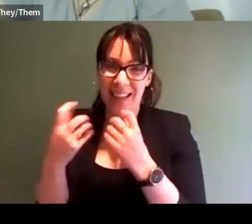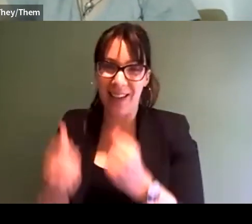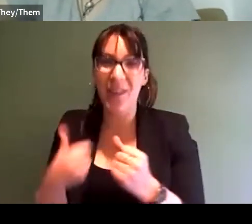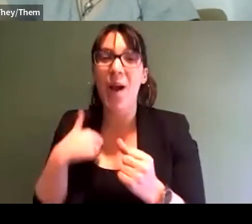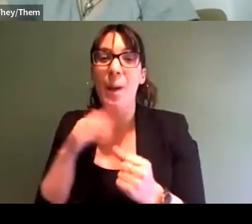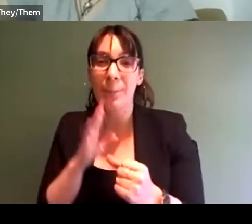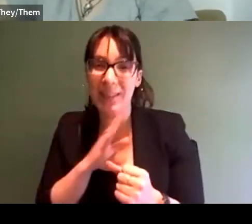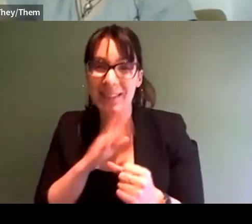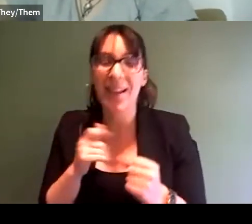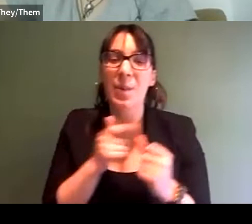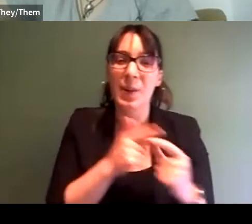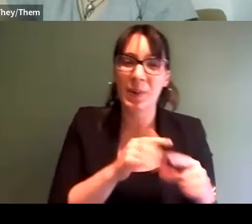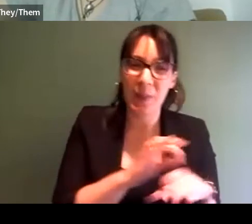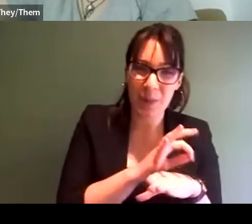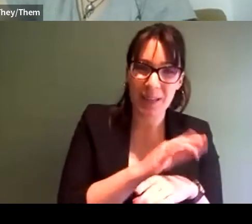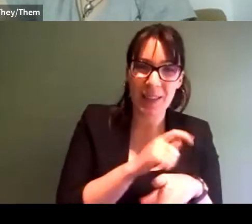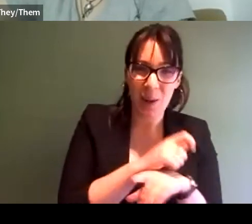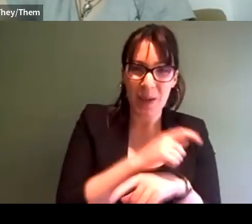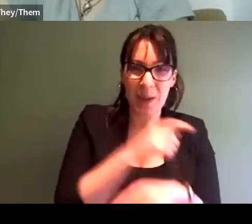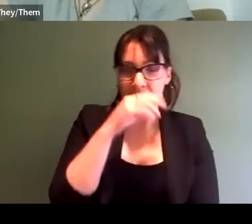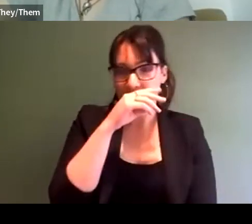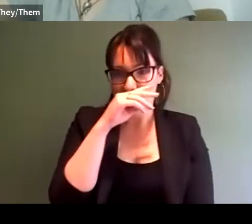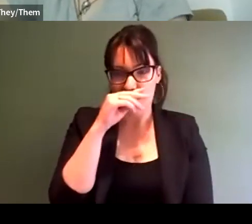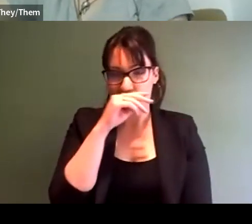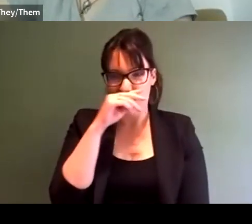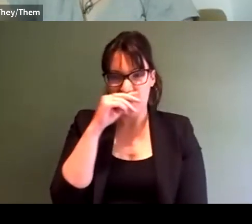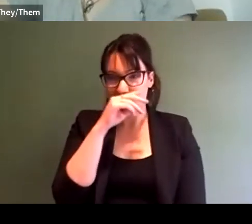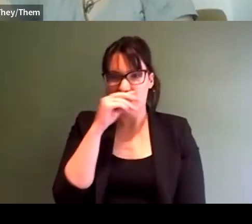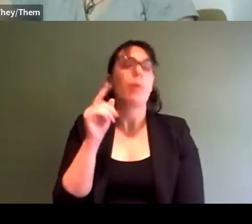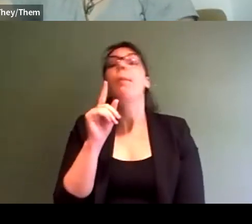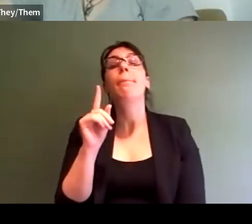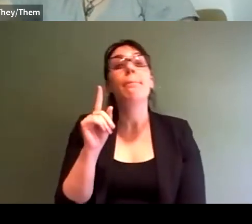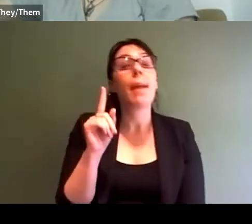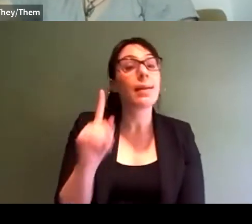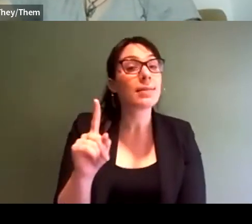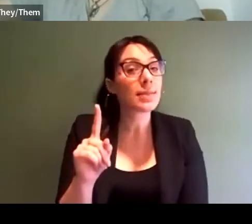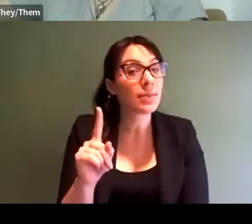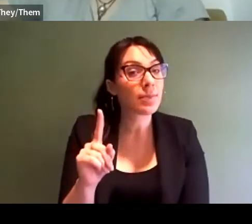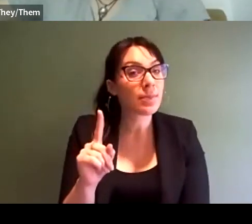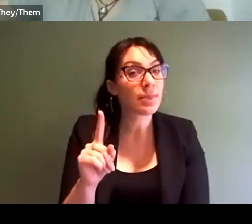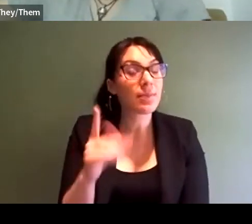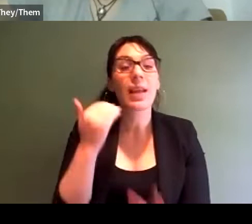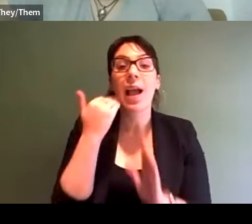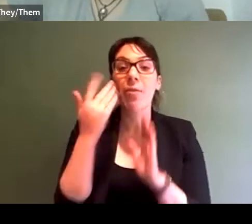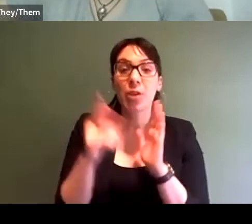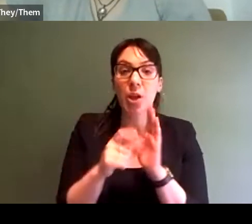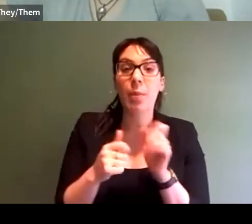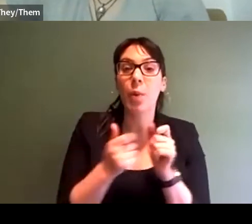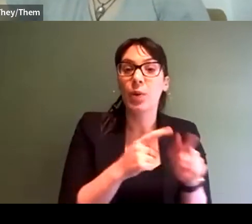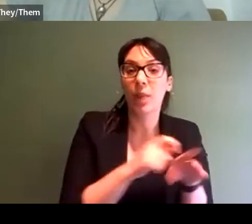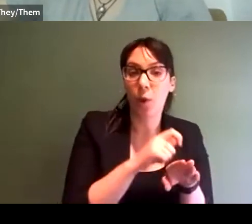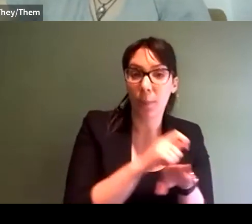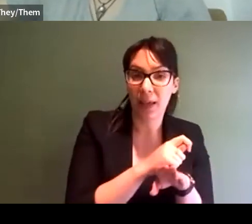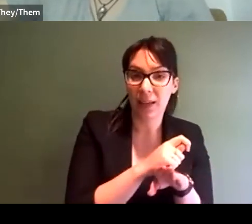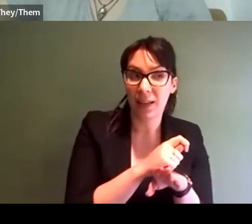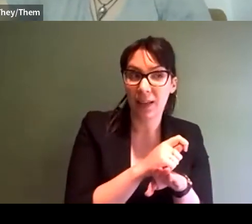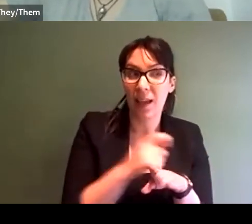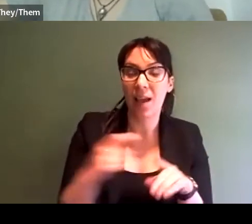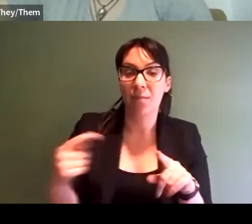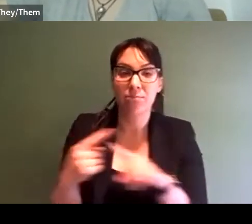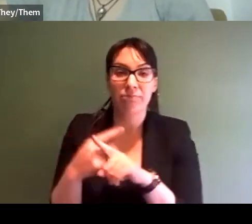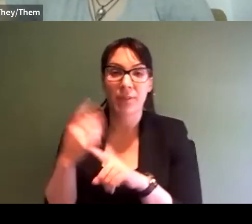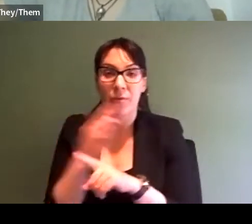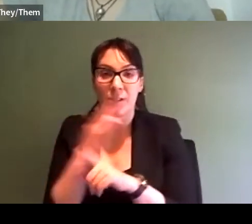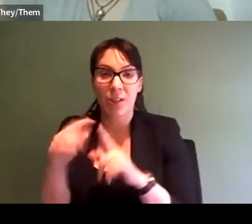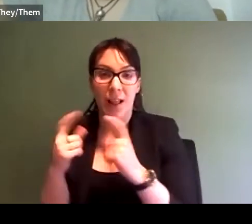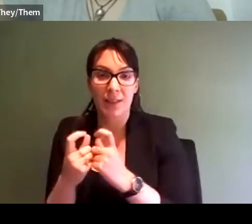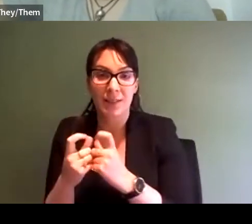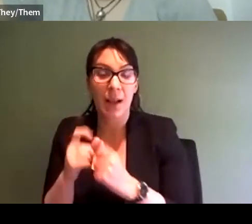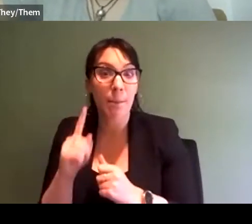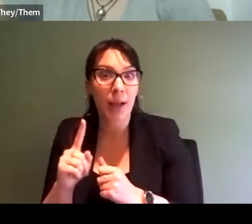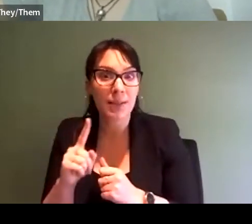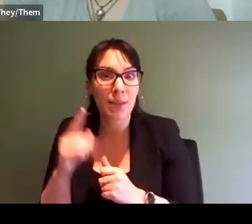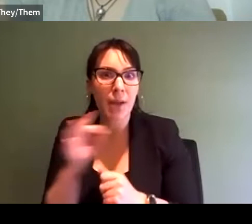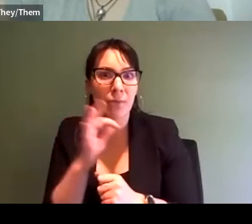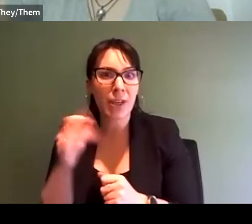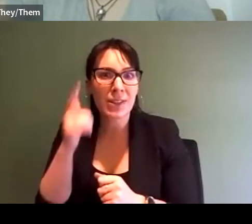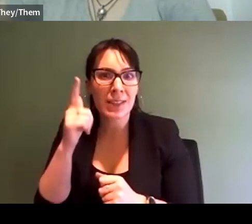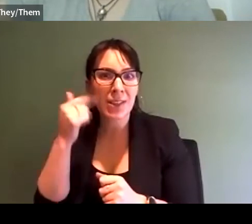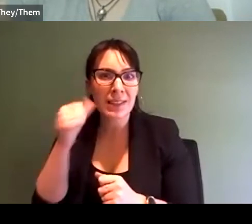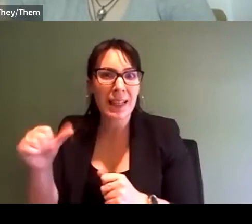I did not like French. But one of the things that I also had written down here was that every time I went to therapy was during French, and yet my French TV shows still wanted to grade and assess me in French.